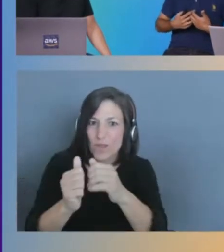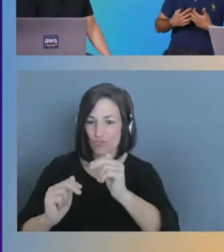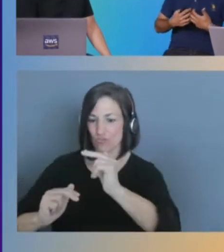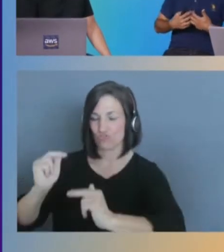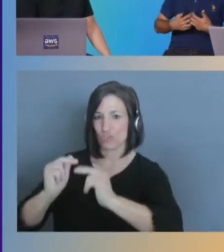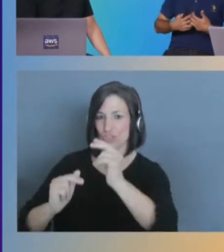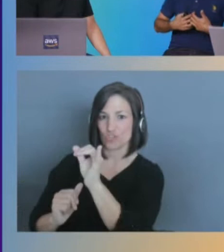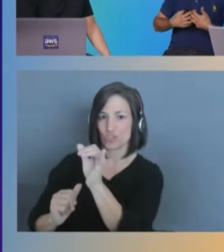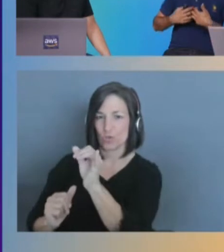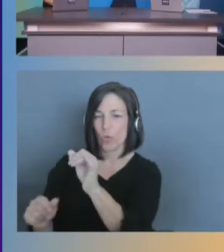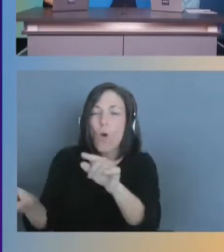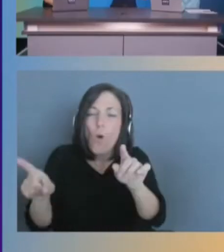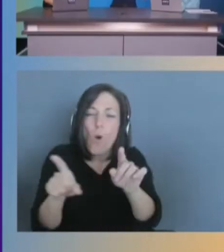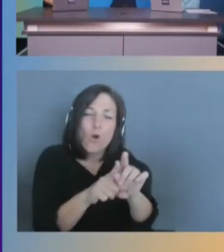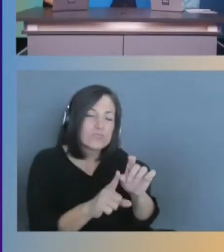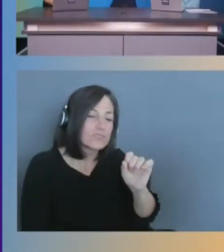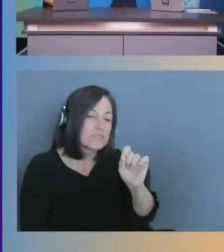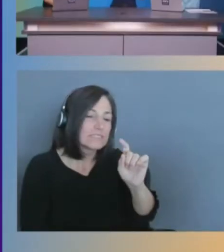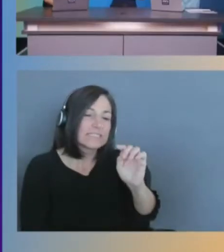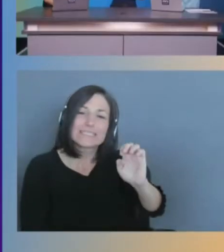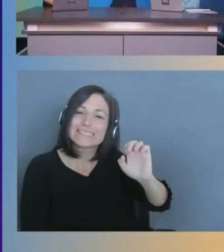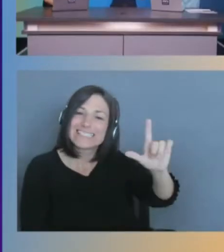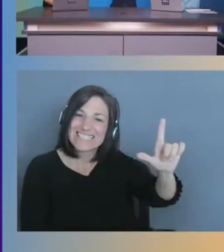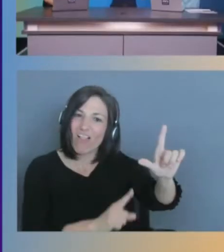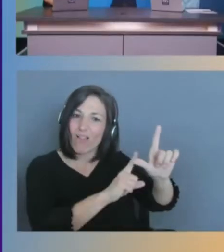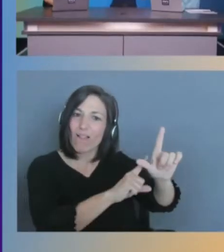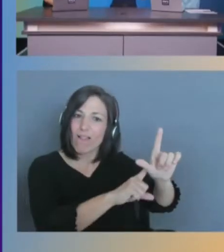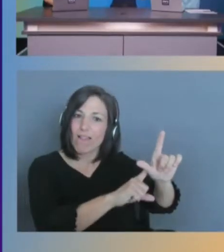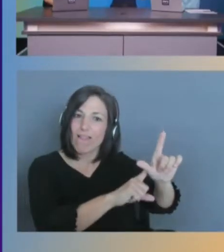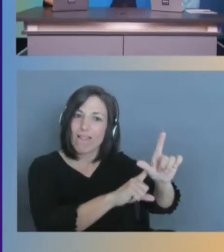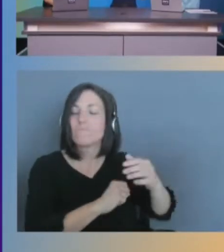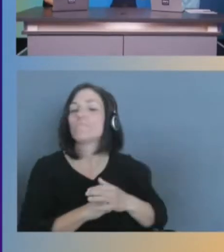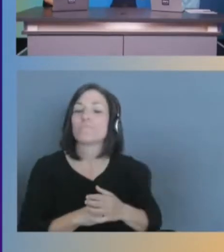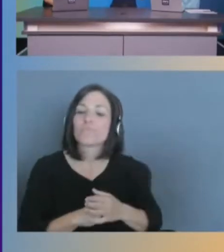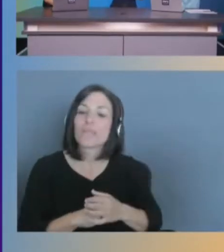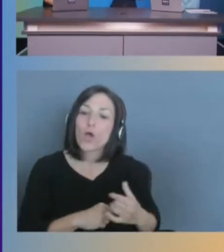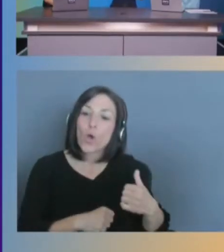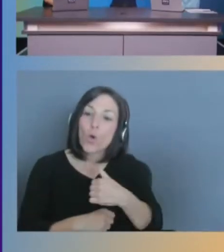where we have mandated to use the electric arc furnace